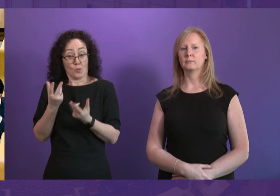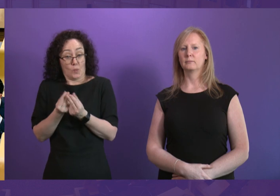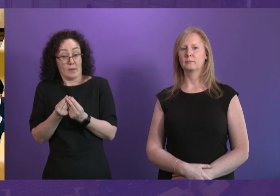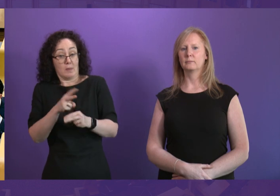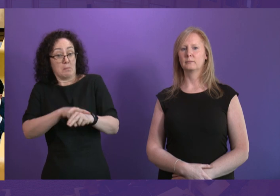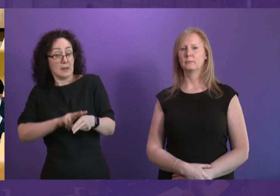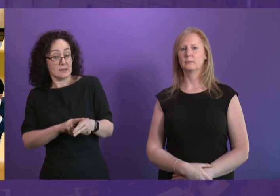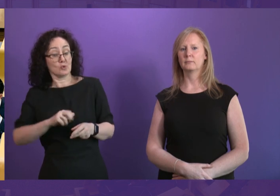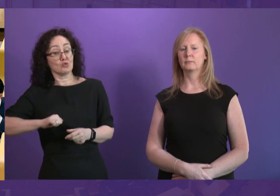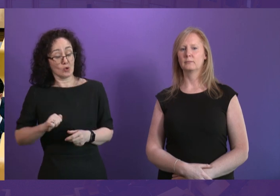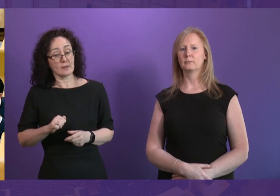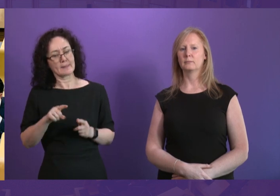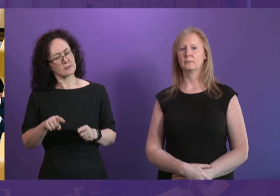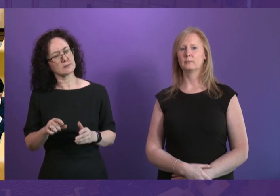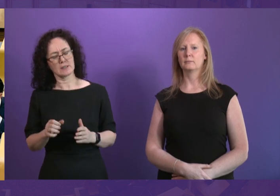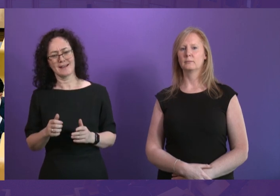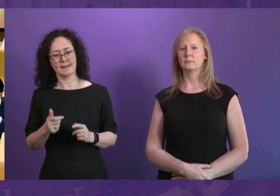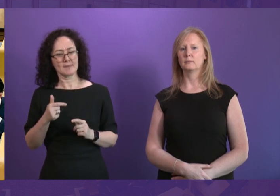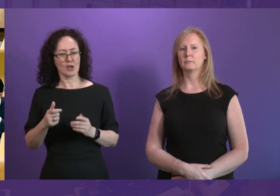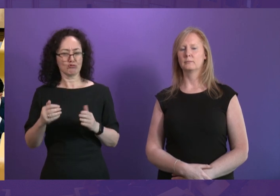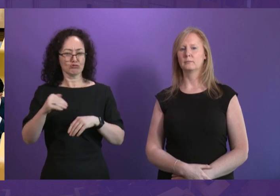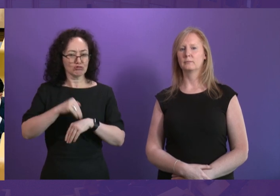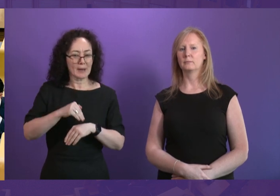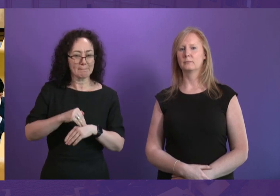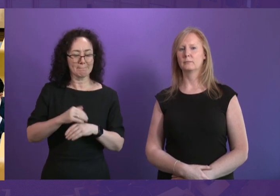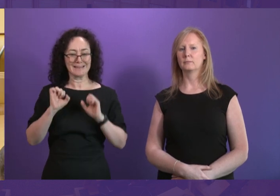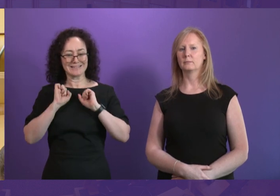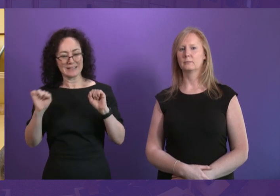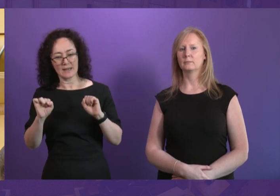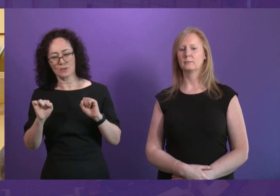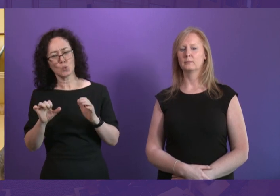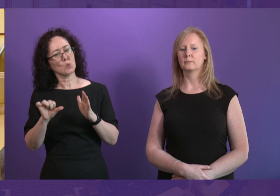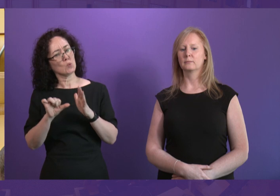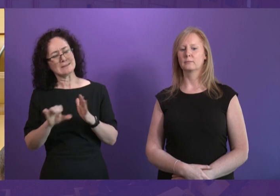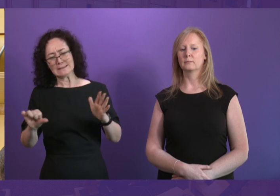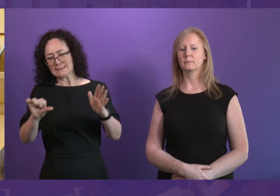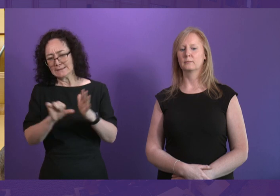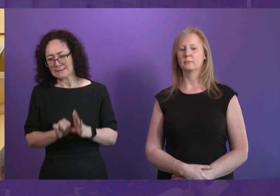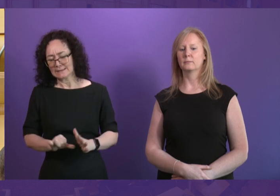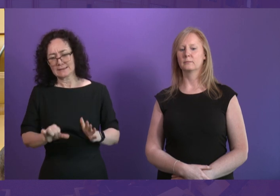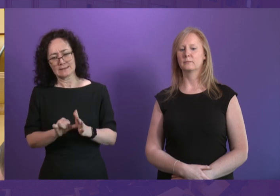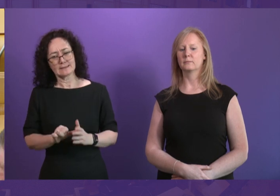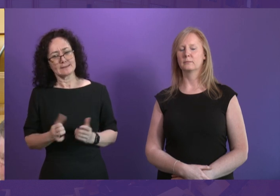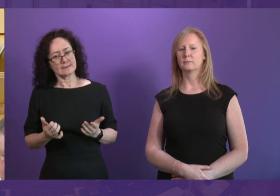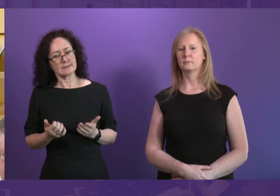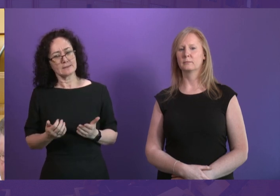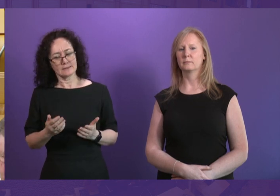issue of gun crime and gang-related crime in the city of Glasgow is a real priority for the organisation.